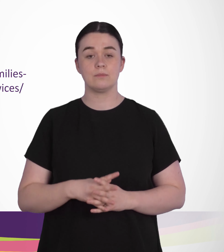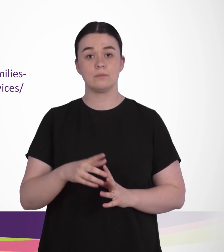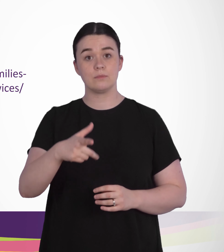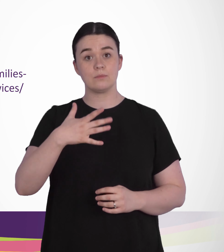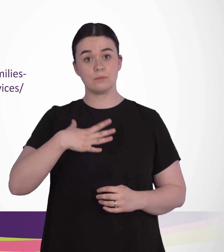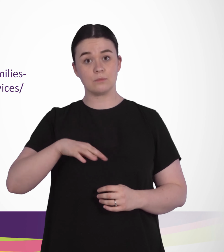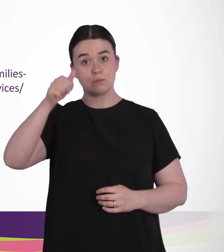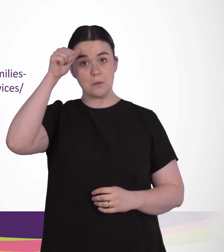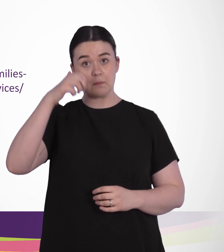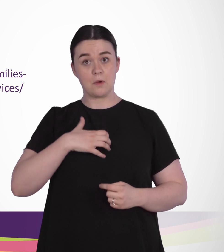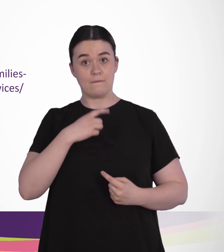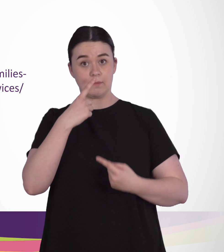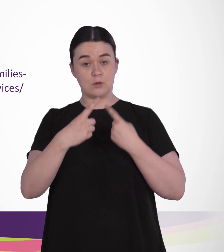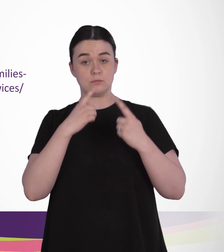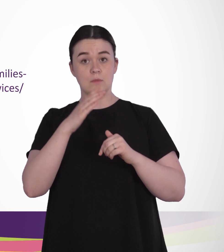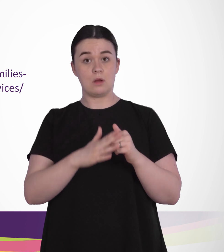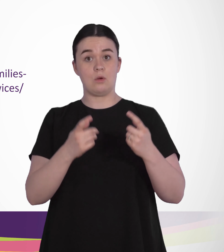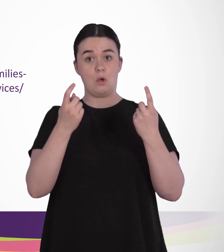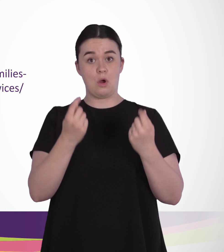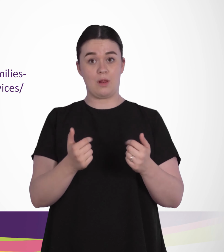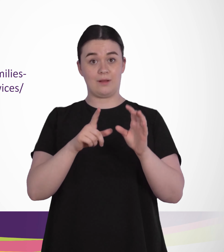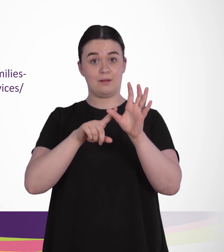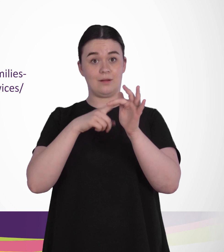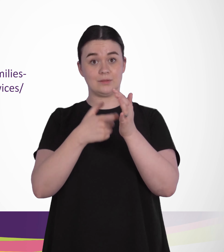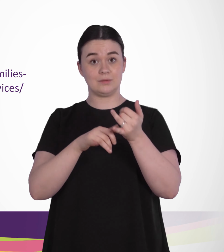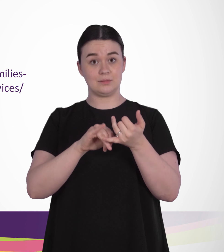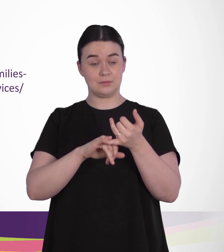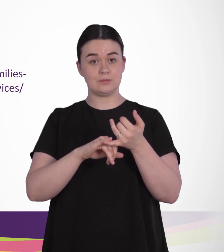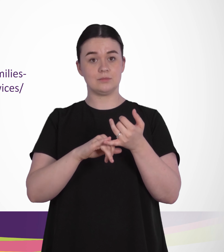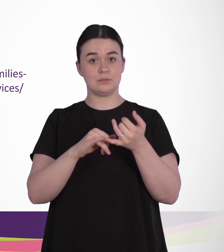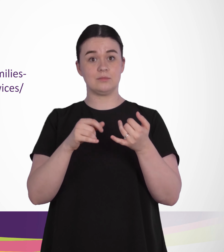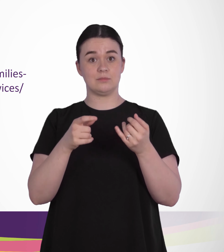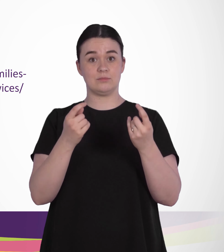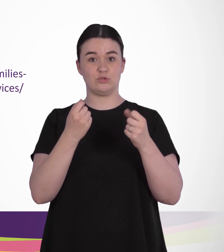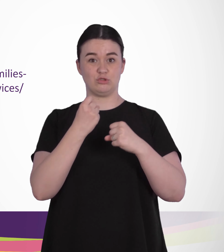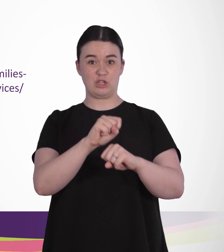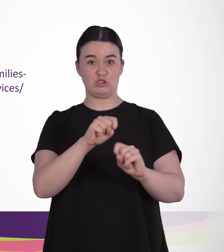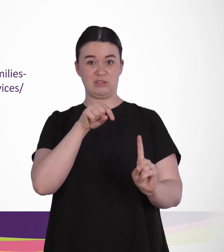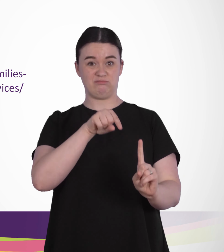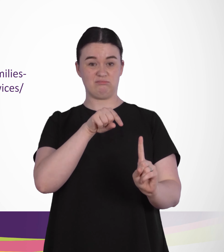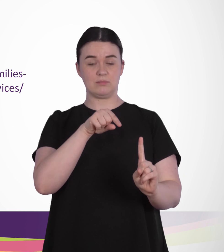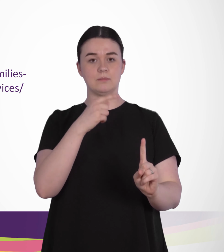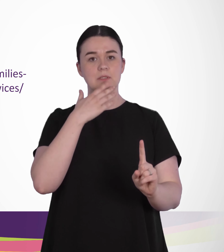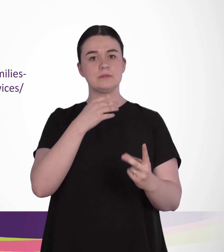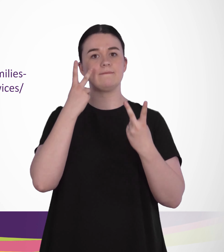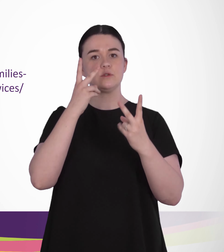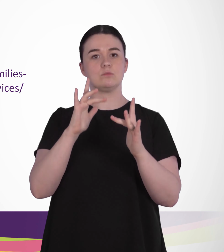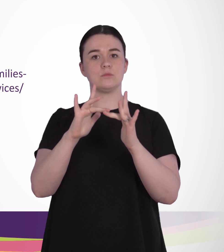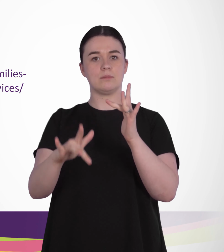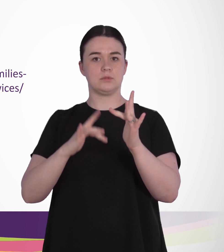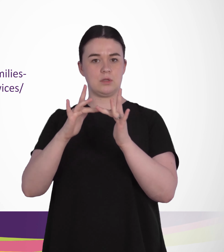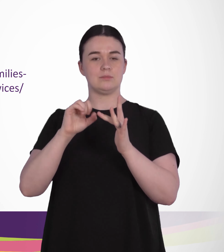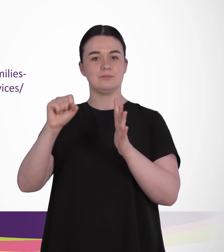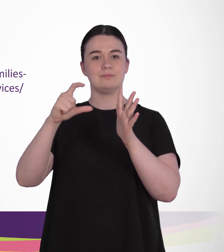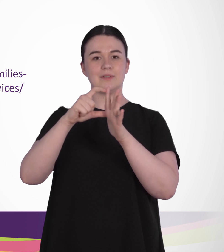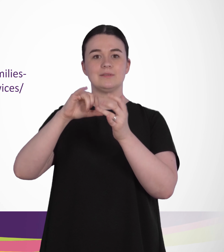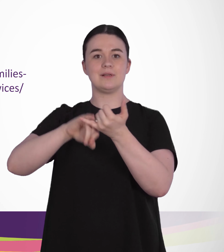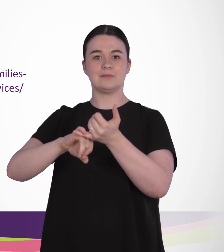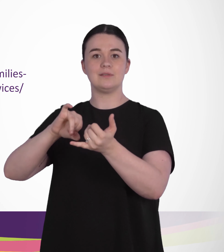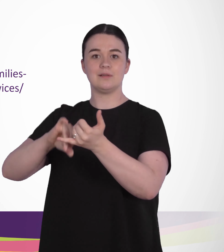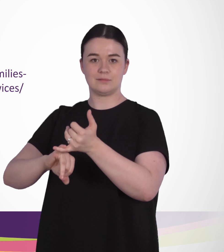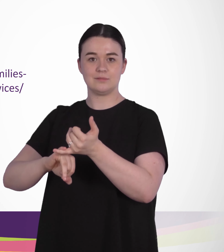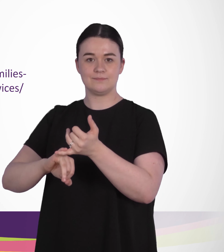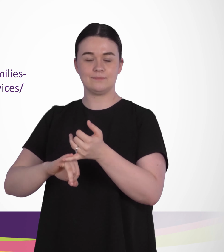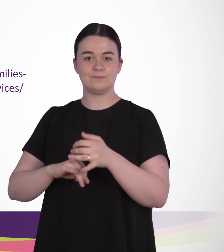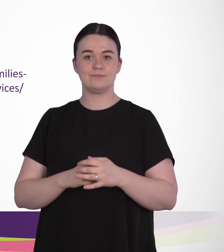For more information about the Early Years Strategy visit website.